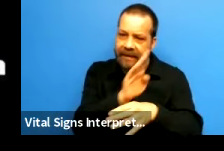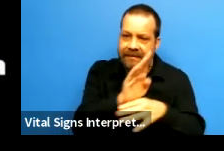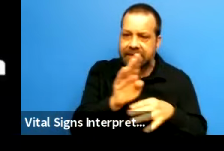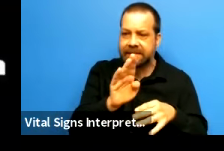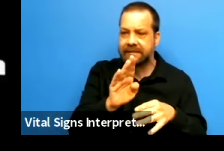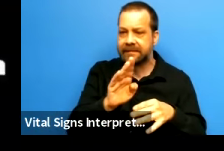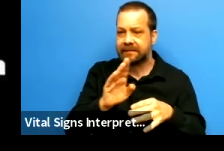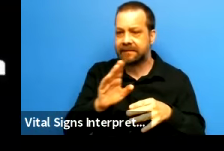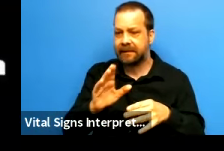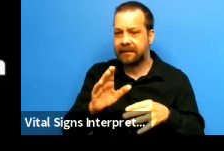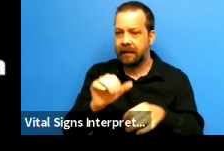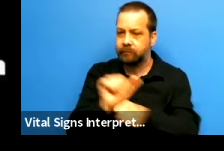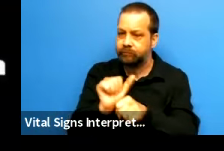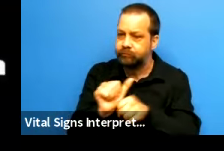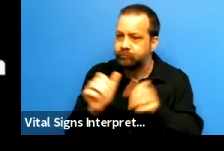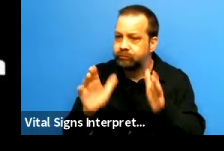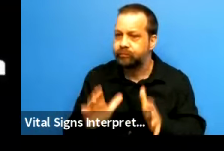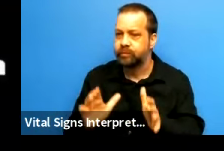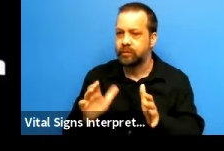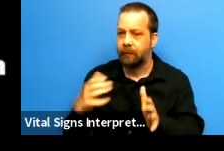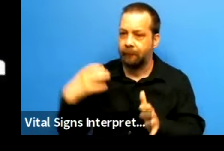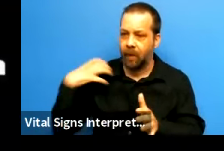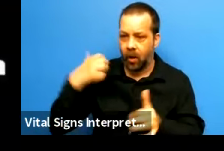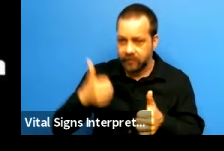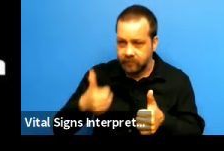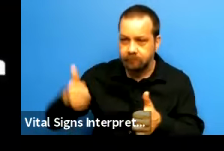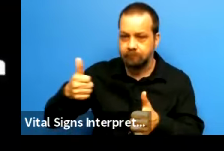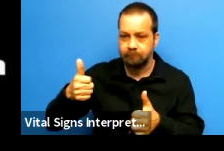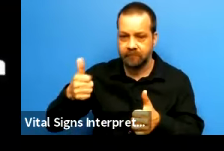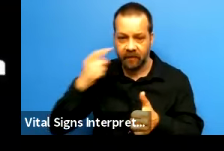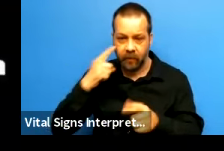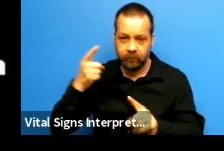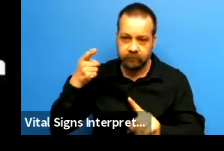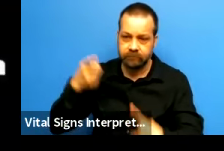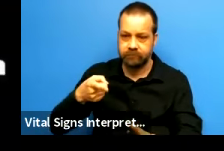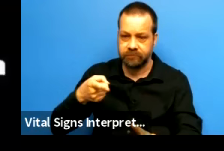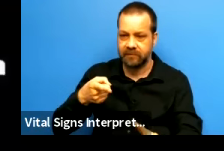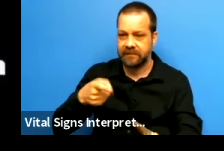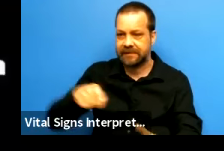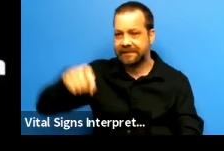with disabilities through the COVID-19 pandemic.